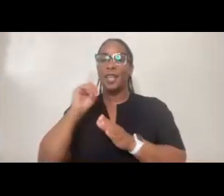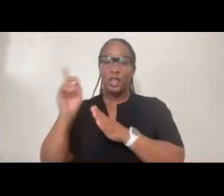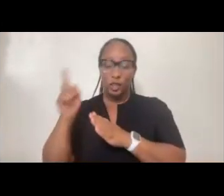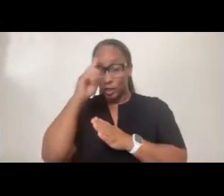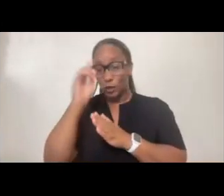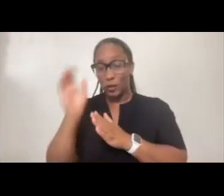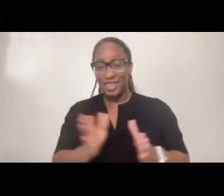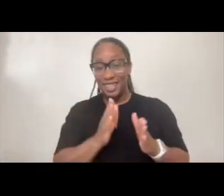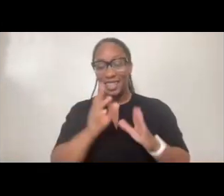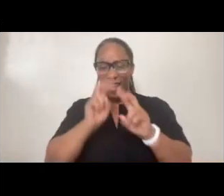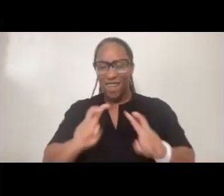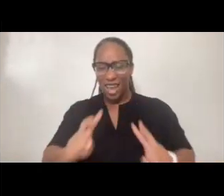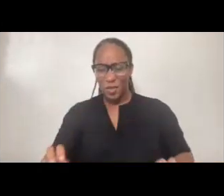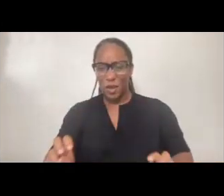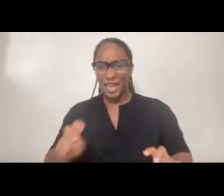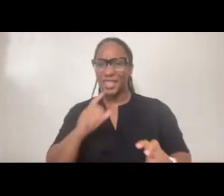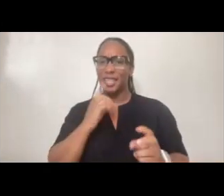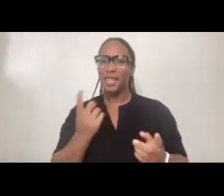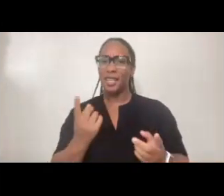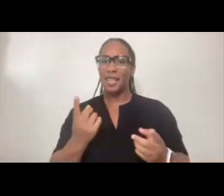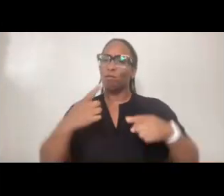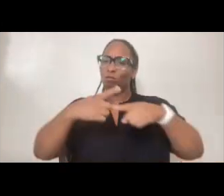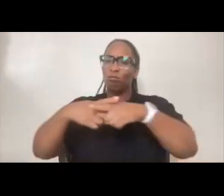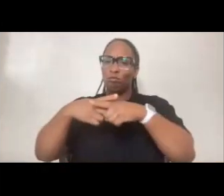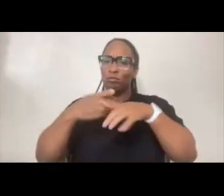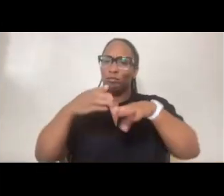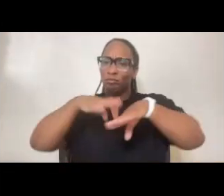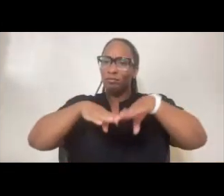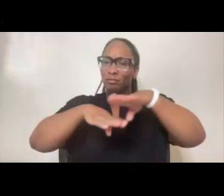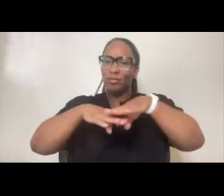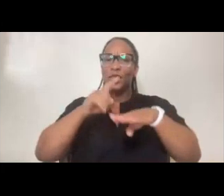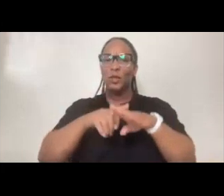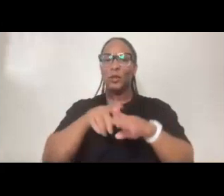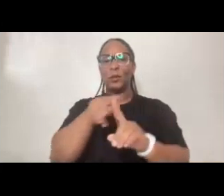She brings a unique cross sector lens to the aging field,